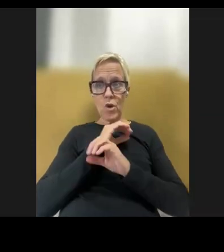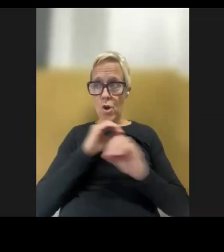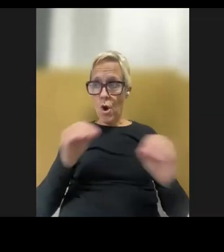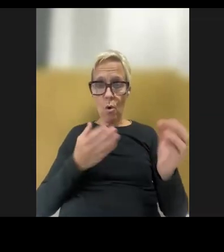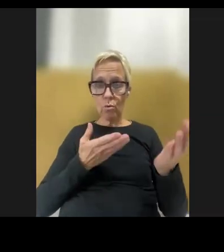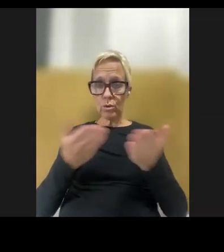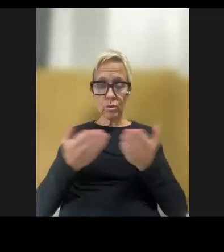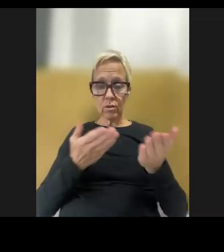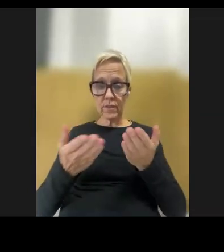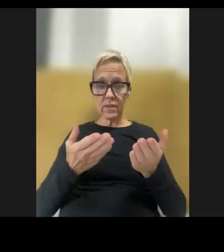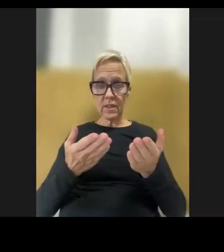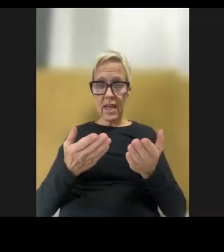Bus it just makes me mad to know that people are going without.